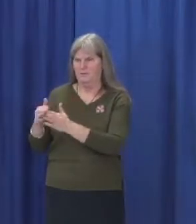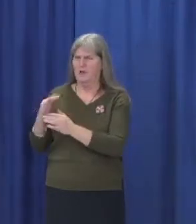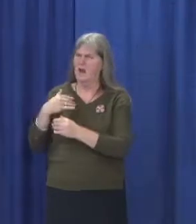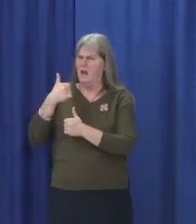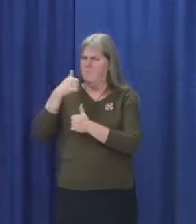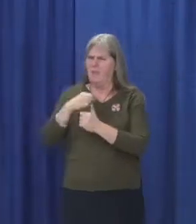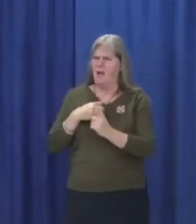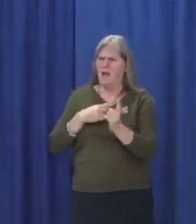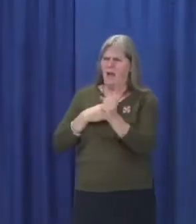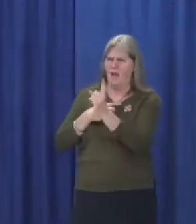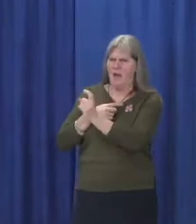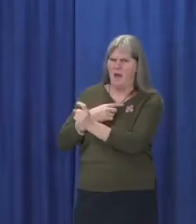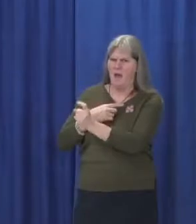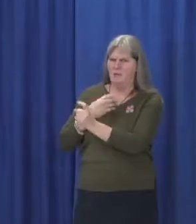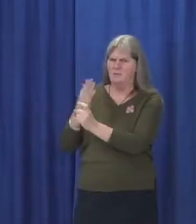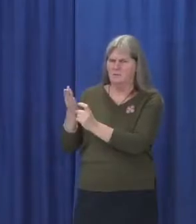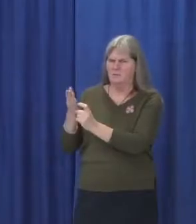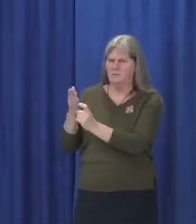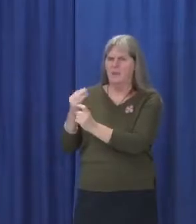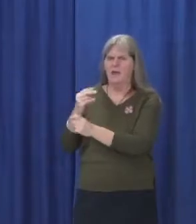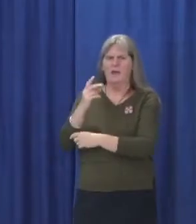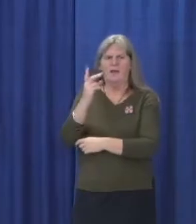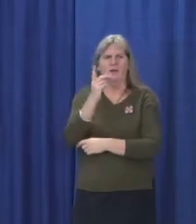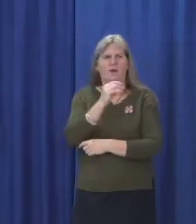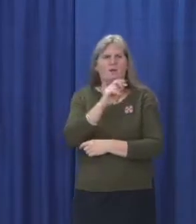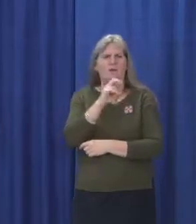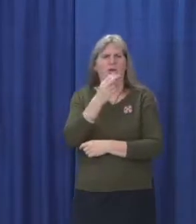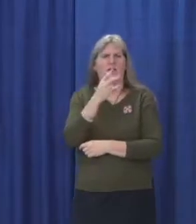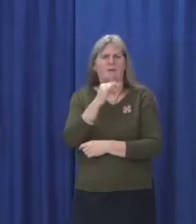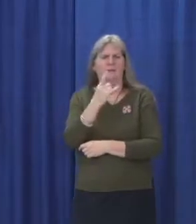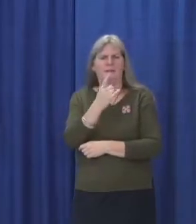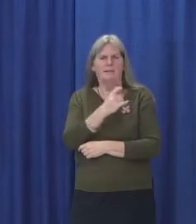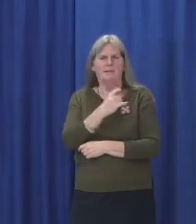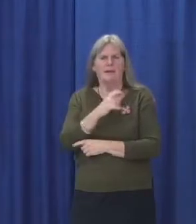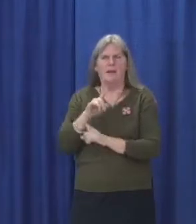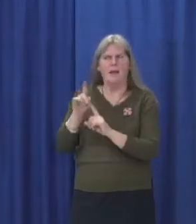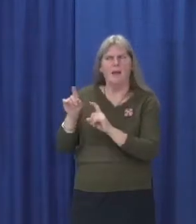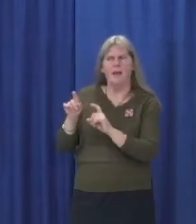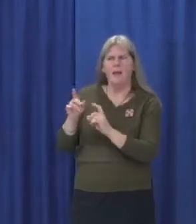asked you and Doctor Hanley how